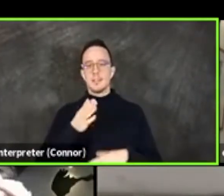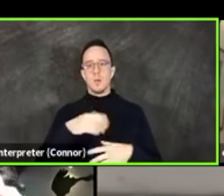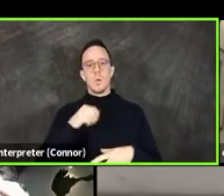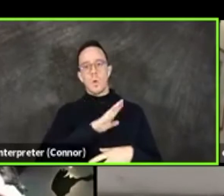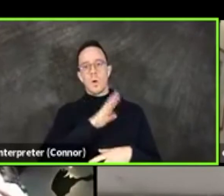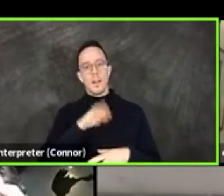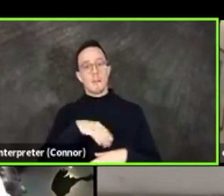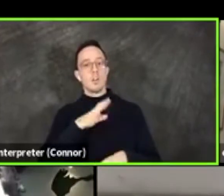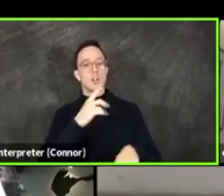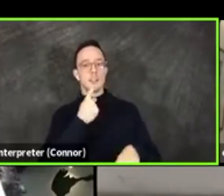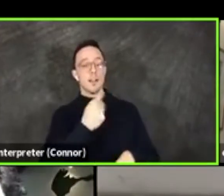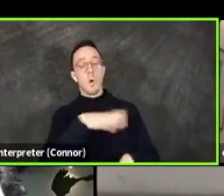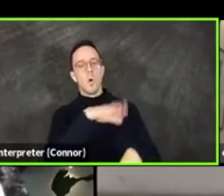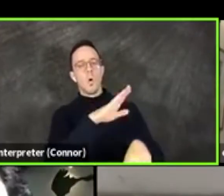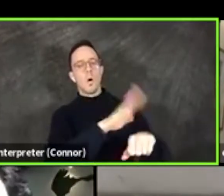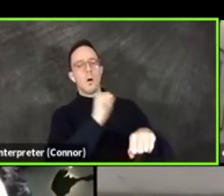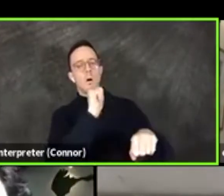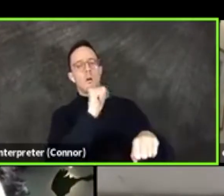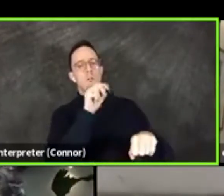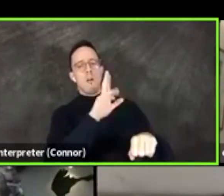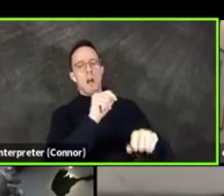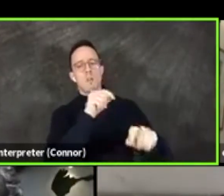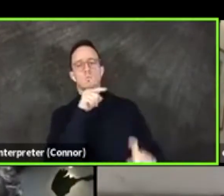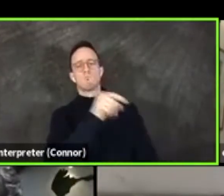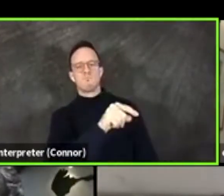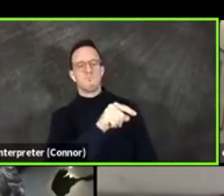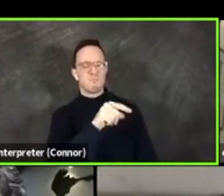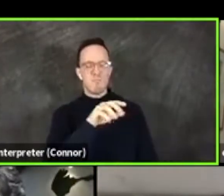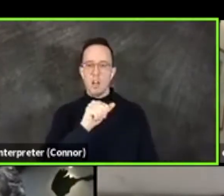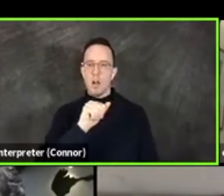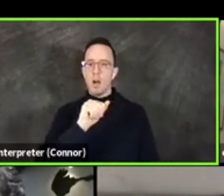EXAMPLE THAT WOULD NOT DISALLOW THE POSSIBILITY OF, THEN, CALLING BACK IN.